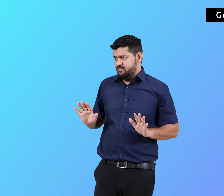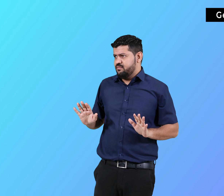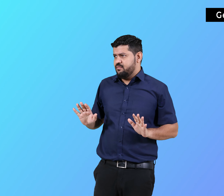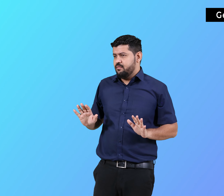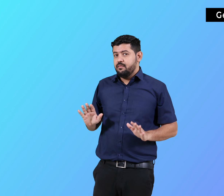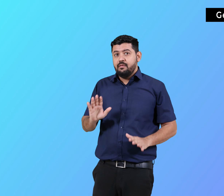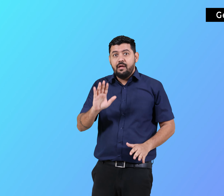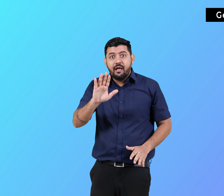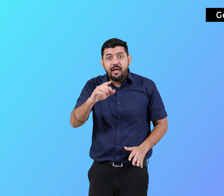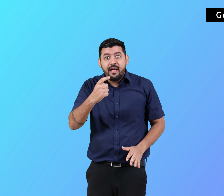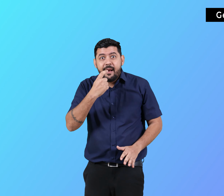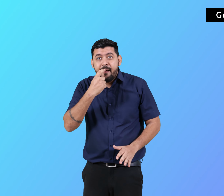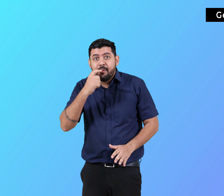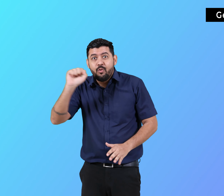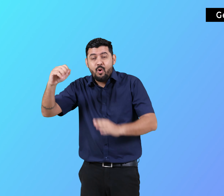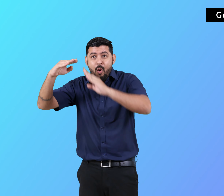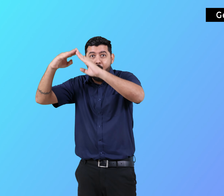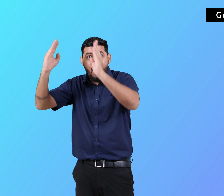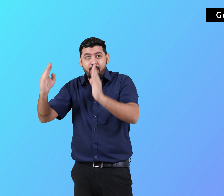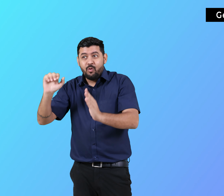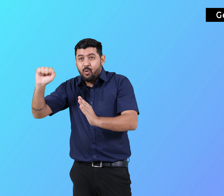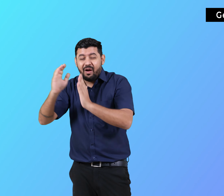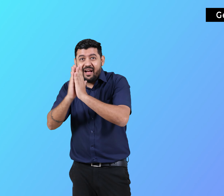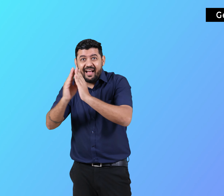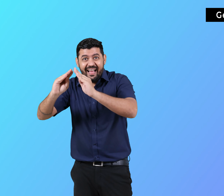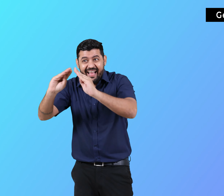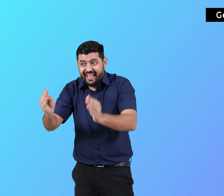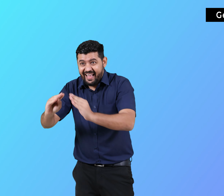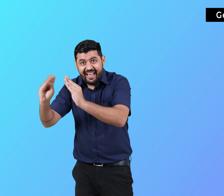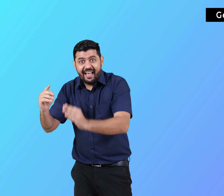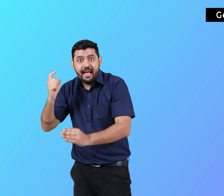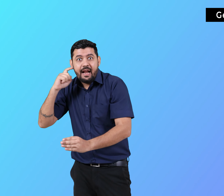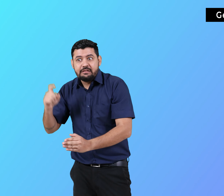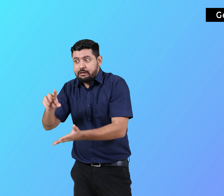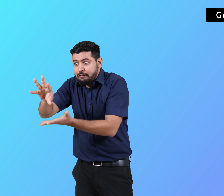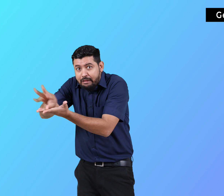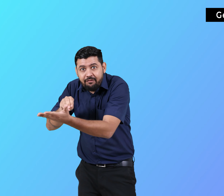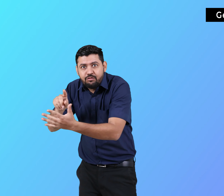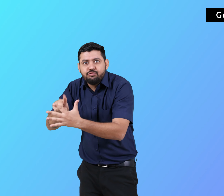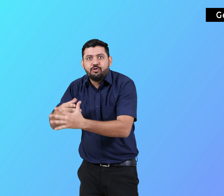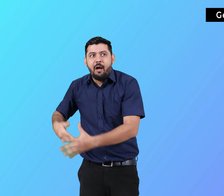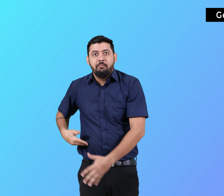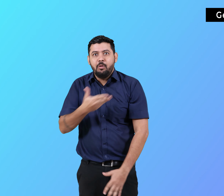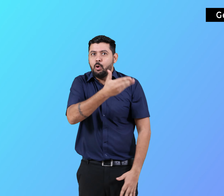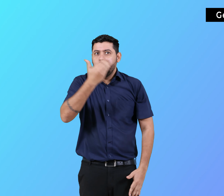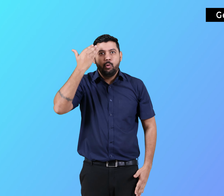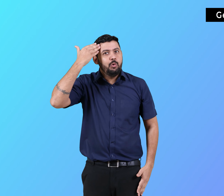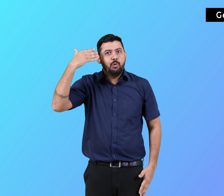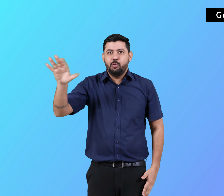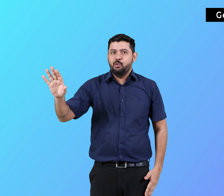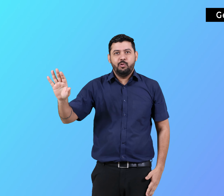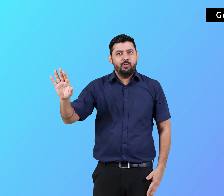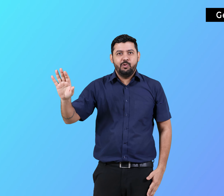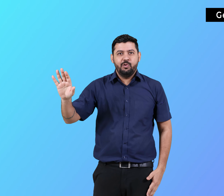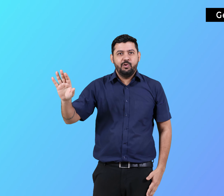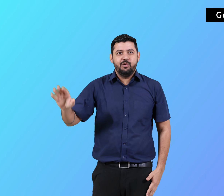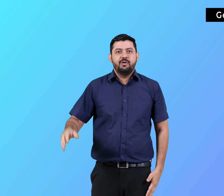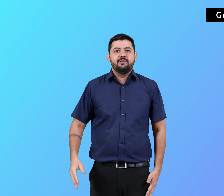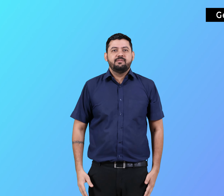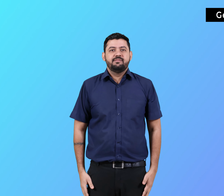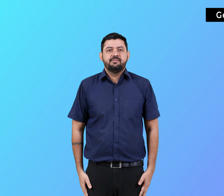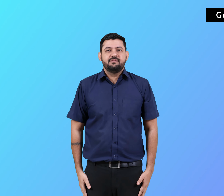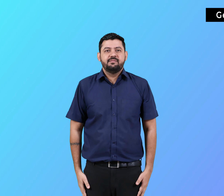Jacob said this without knowing that Rachel had stolen Laban’s idols.